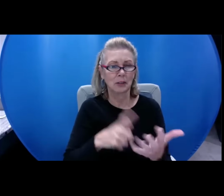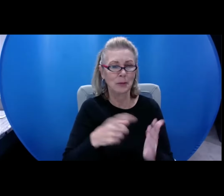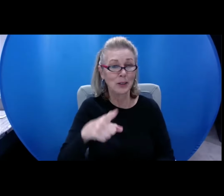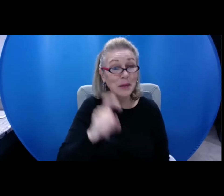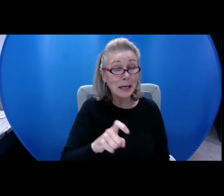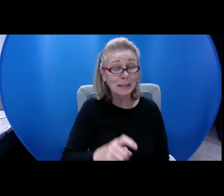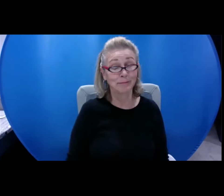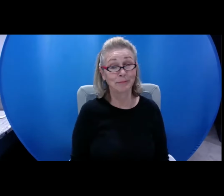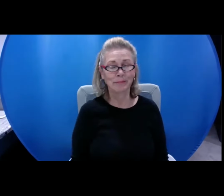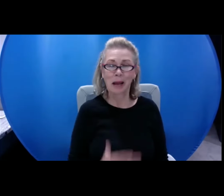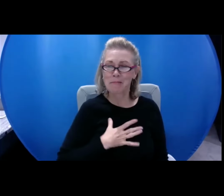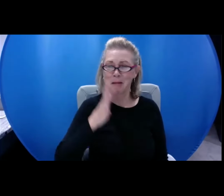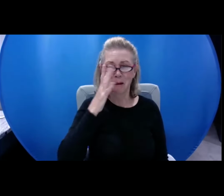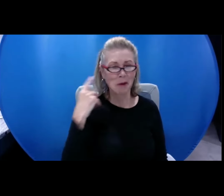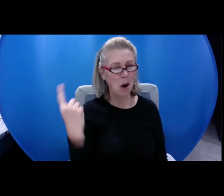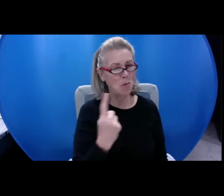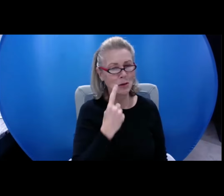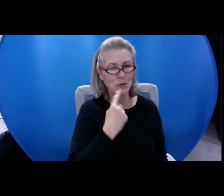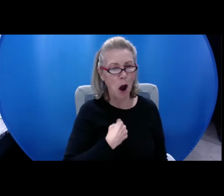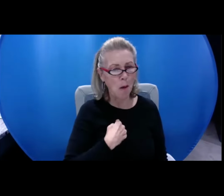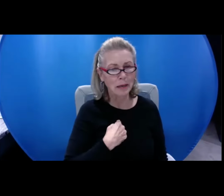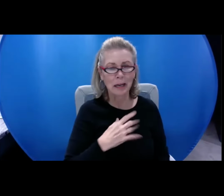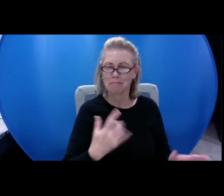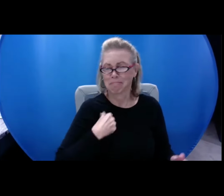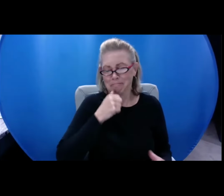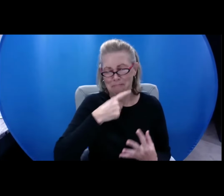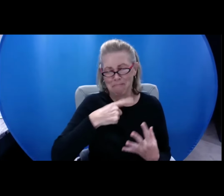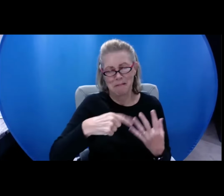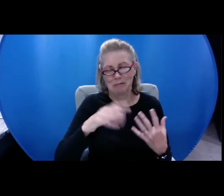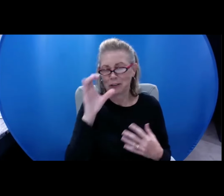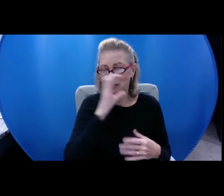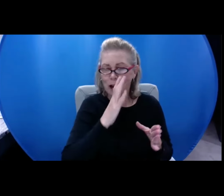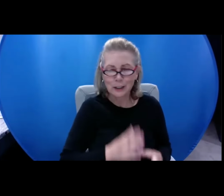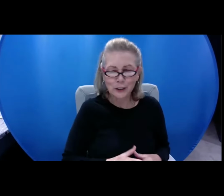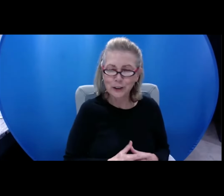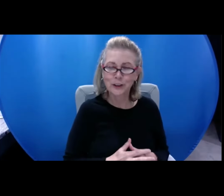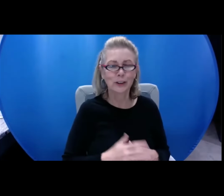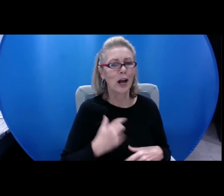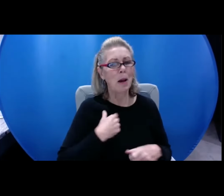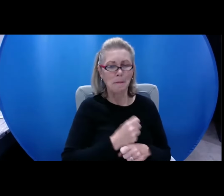told me to not be in a room of strangers, right, to make sure that we foster this sense of community